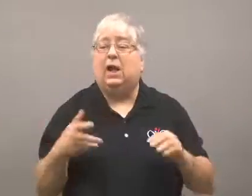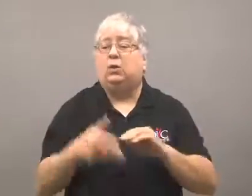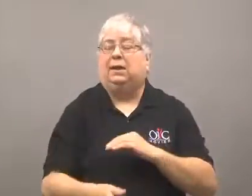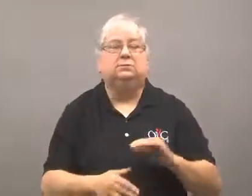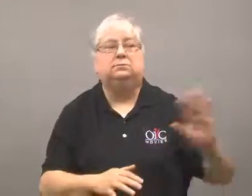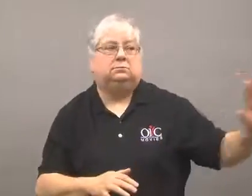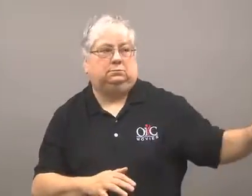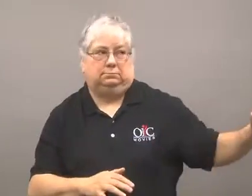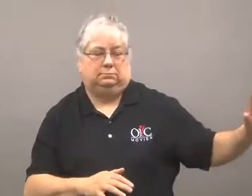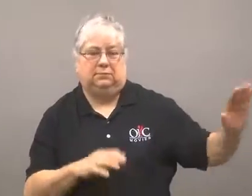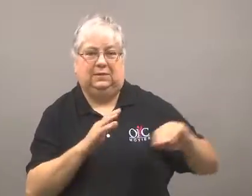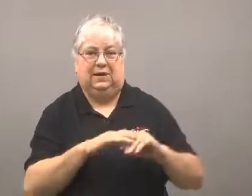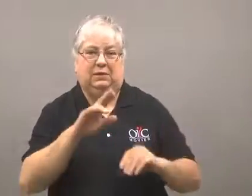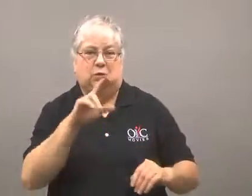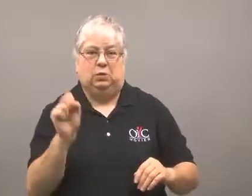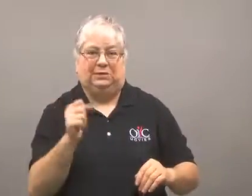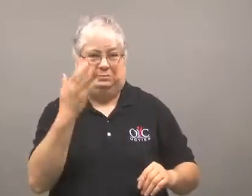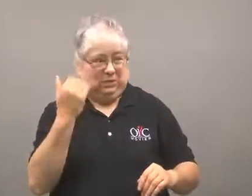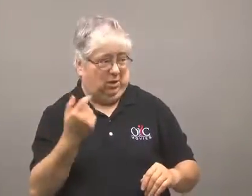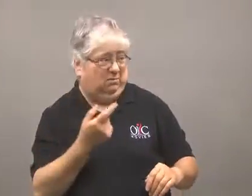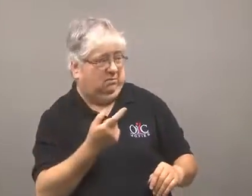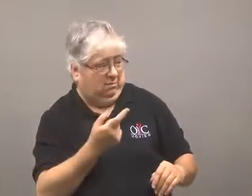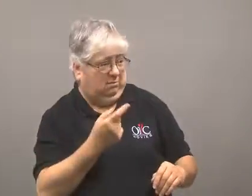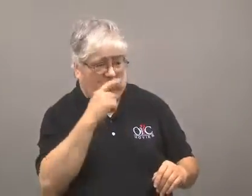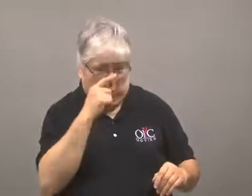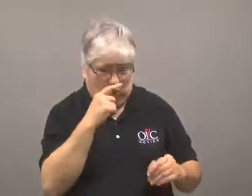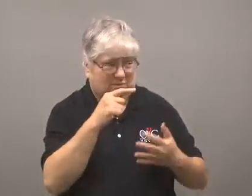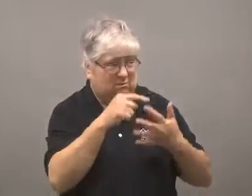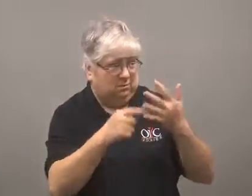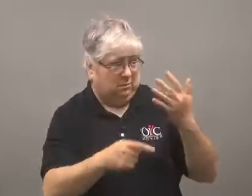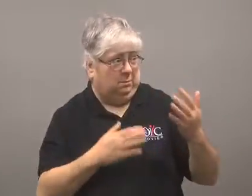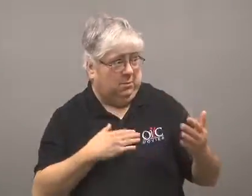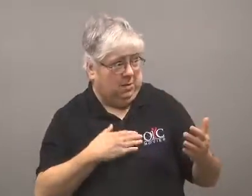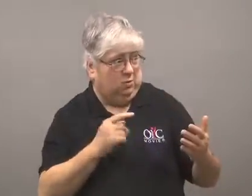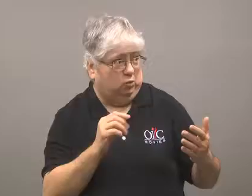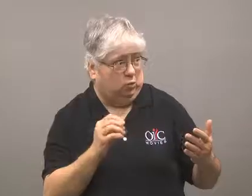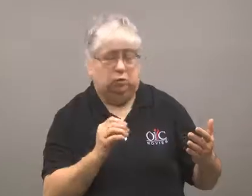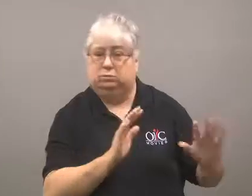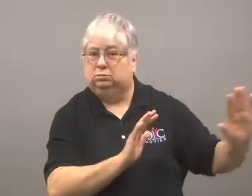Now it's cutting back due to distrust over spying on German territory.